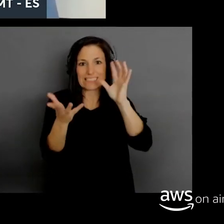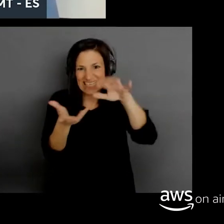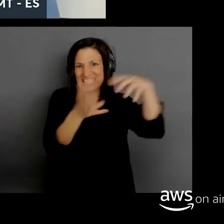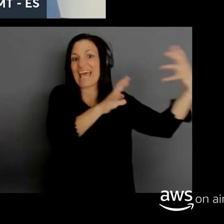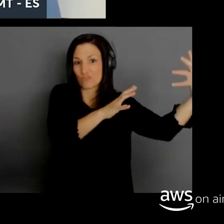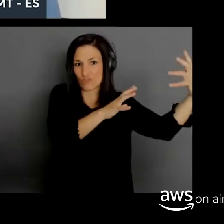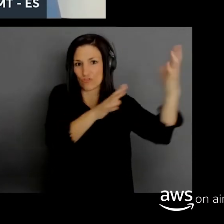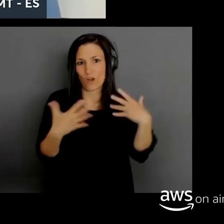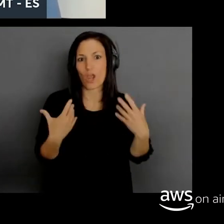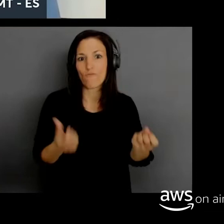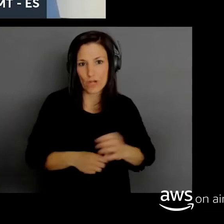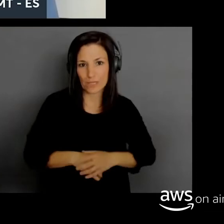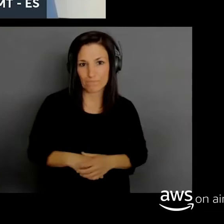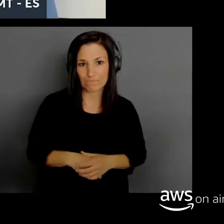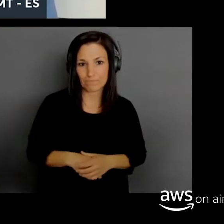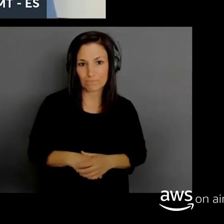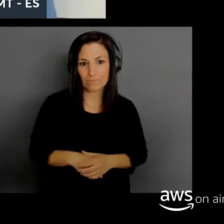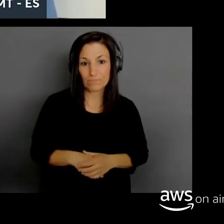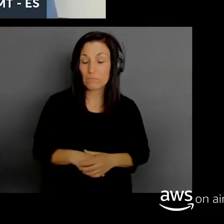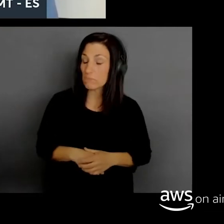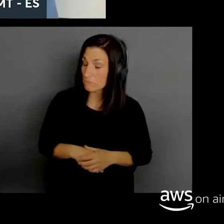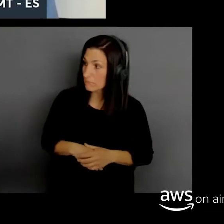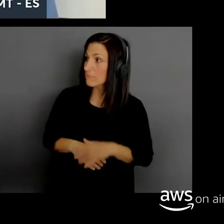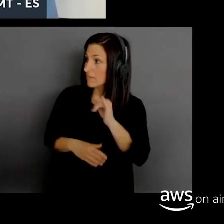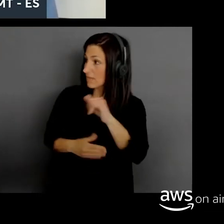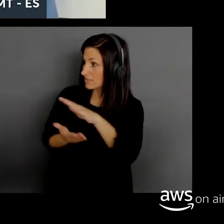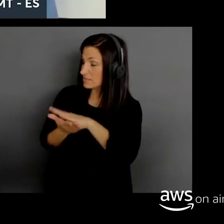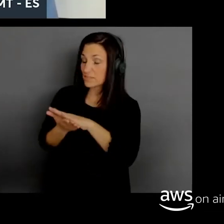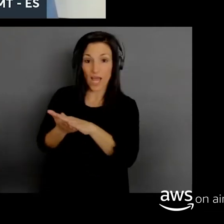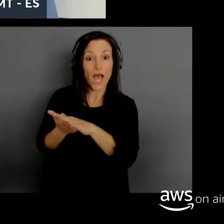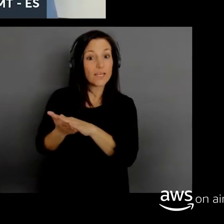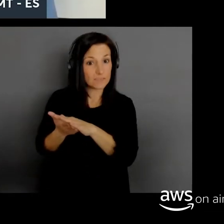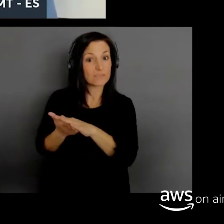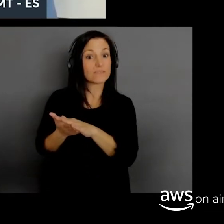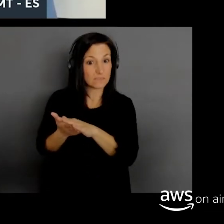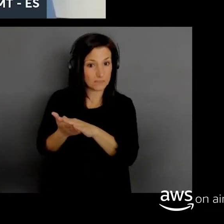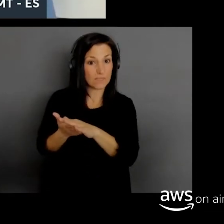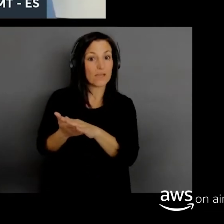That's like even taking the pilot light type setup